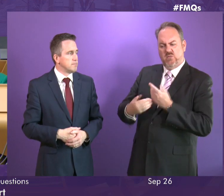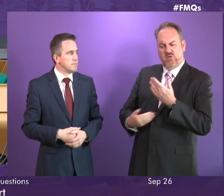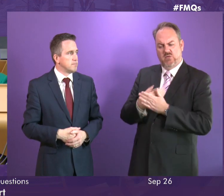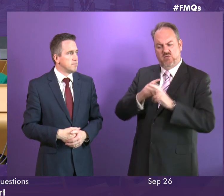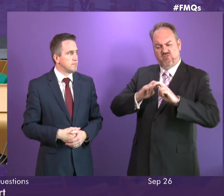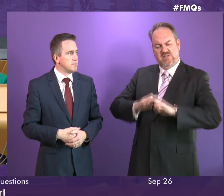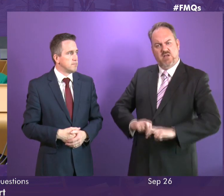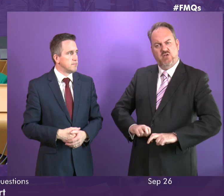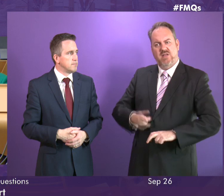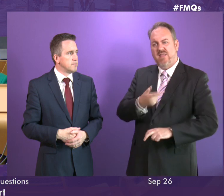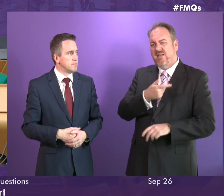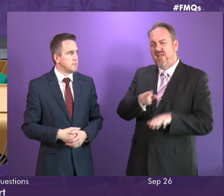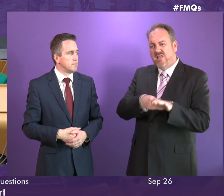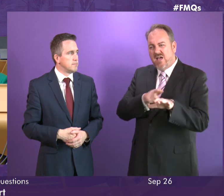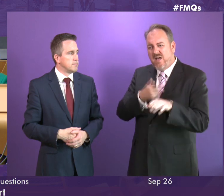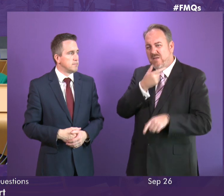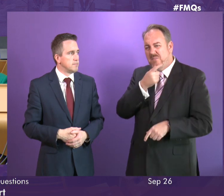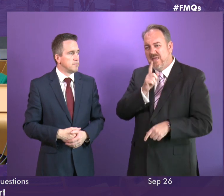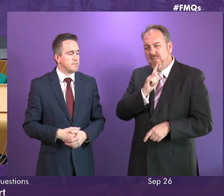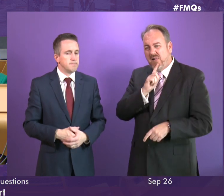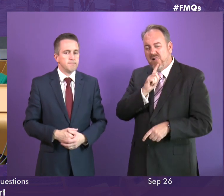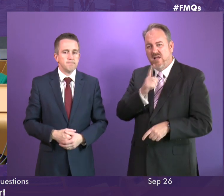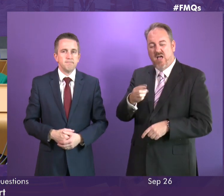which suggests that young people in the poorest parts of the country are three times more